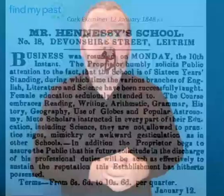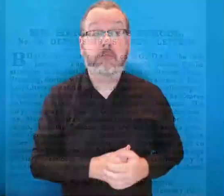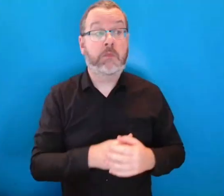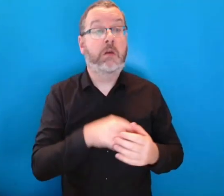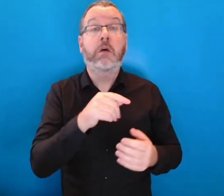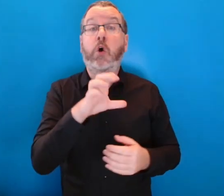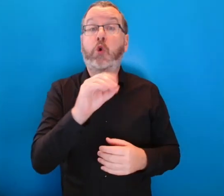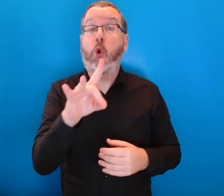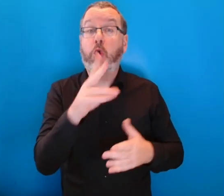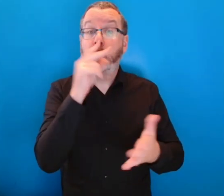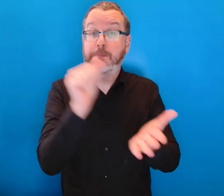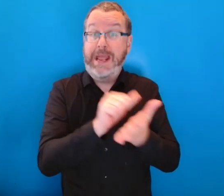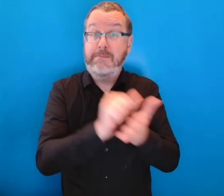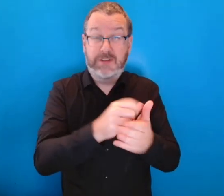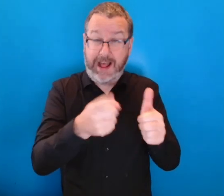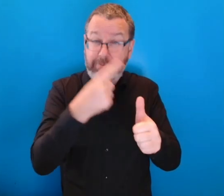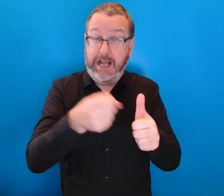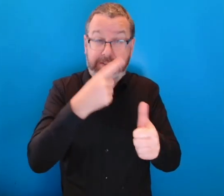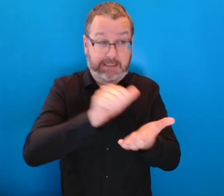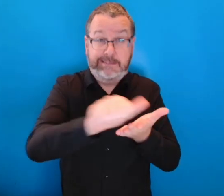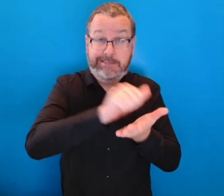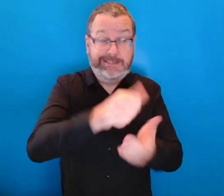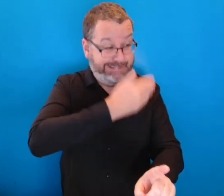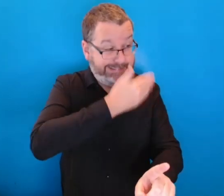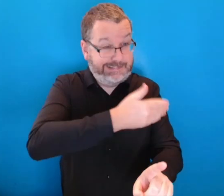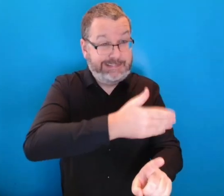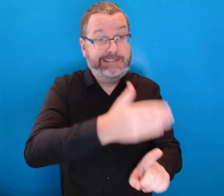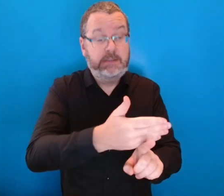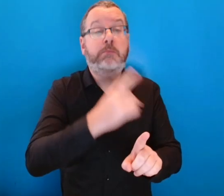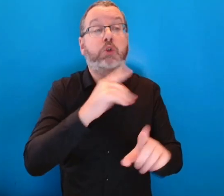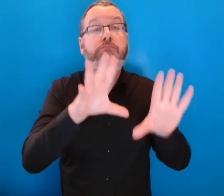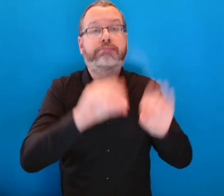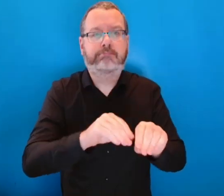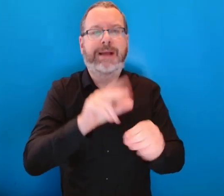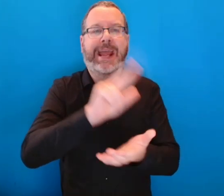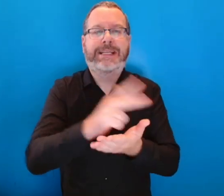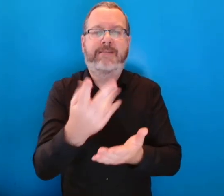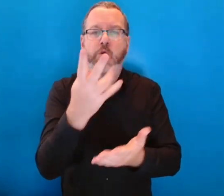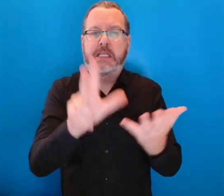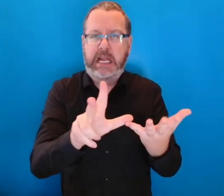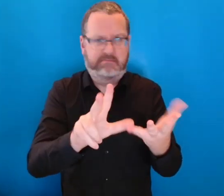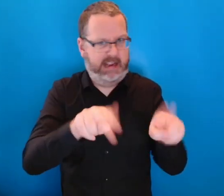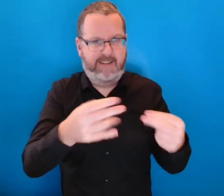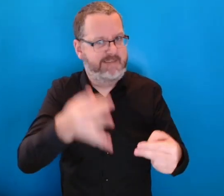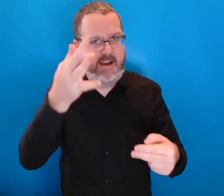Advertising for the school in Cork newspapers ceased in 1848, as far as I can tell.